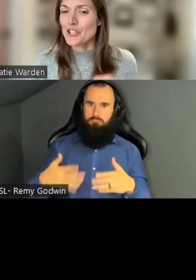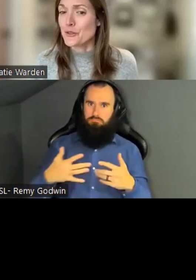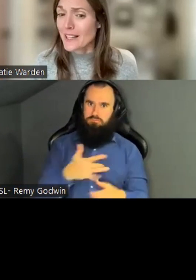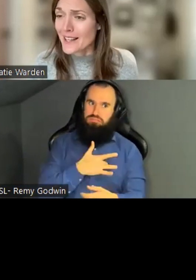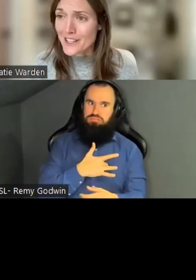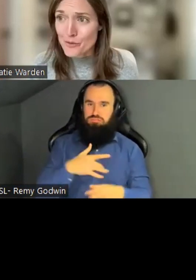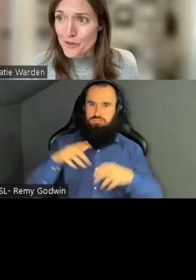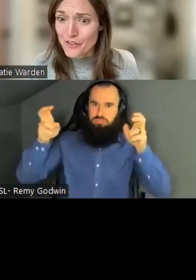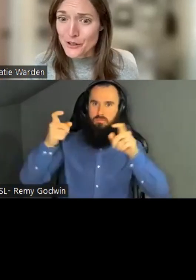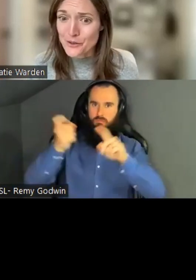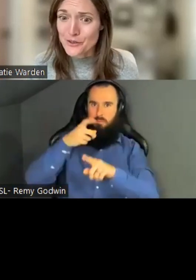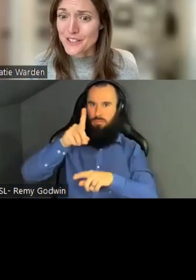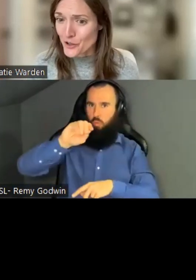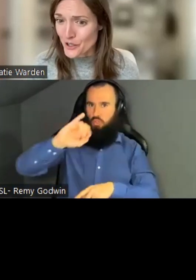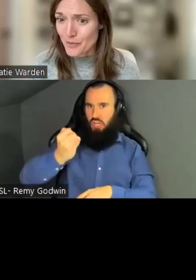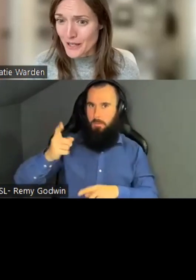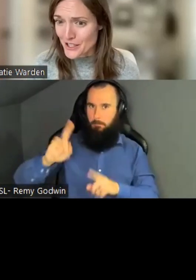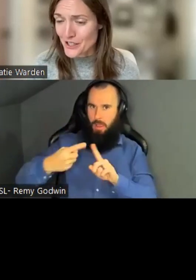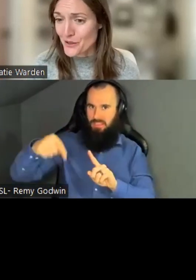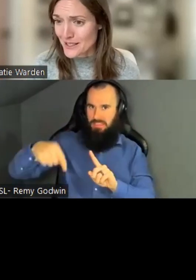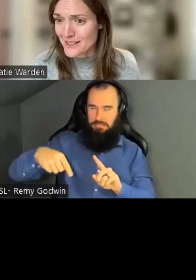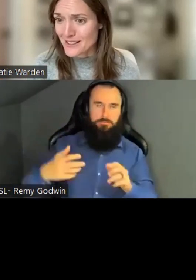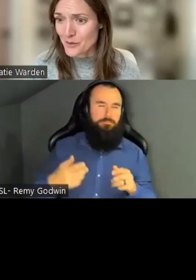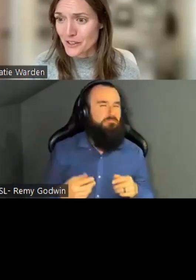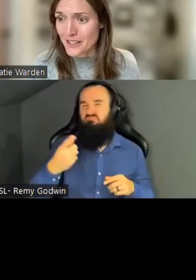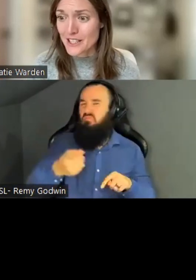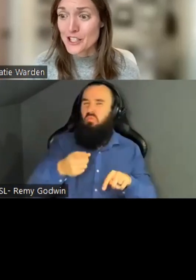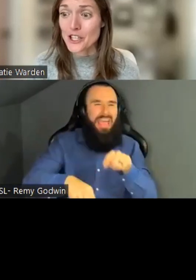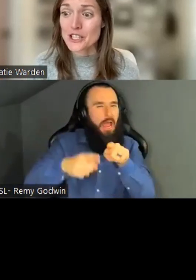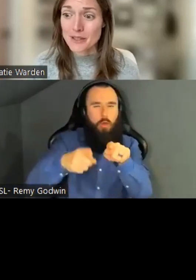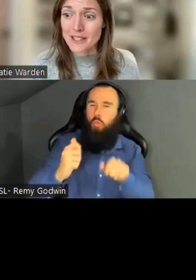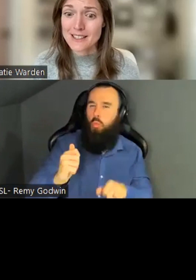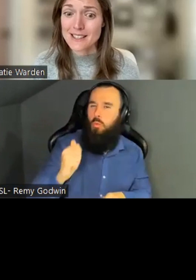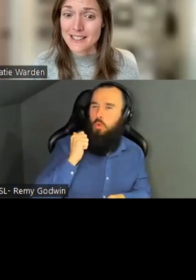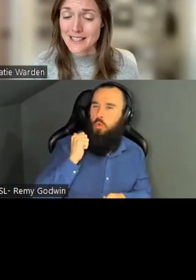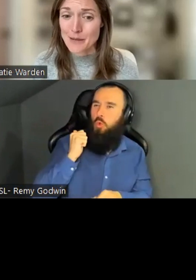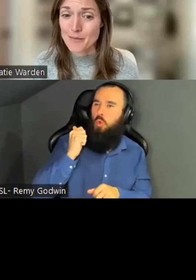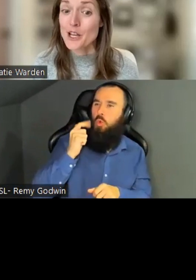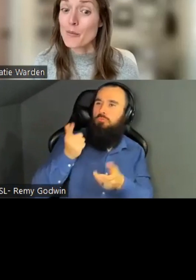"You cannot refuse to treat a patient who has a disability just because the exam